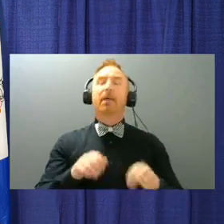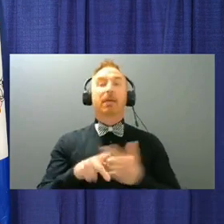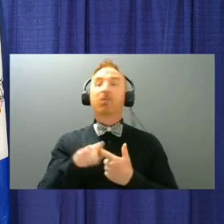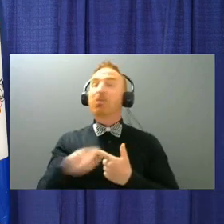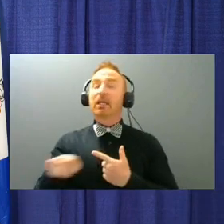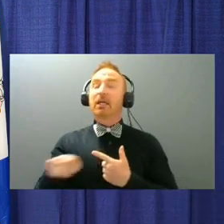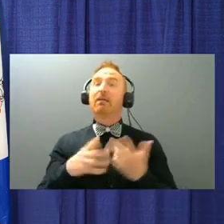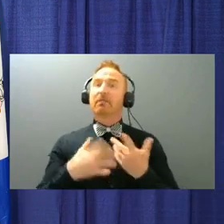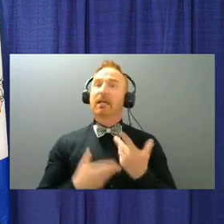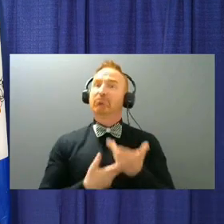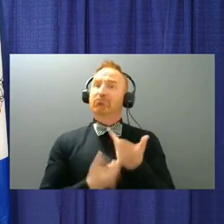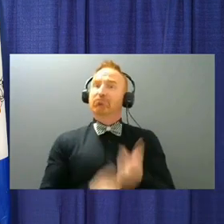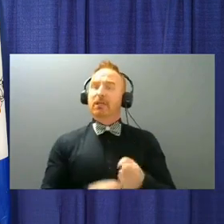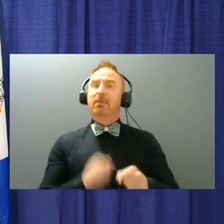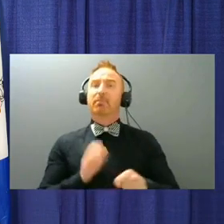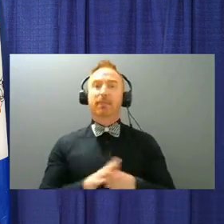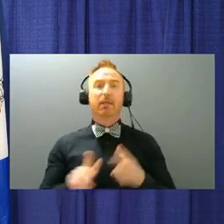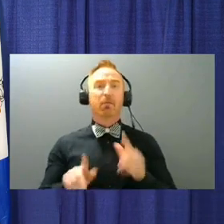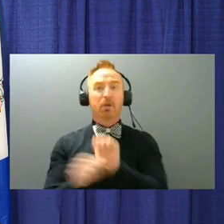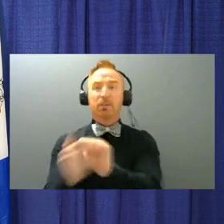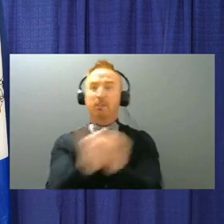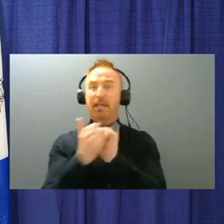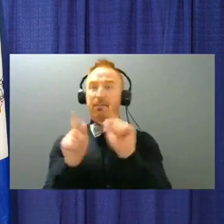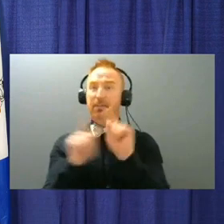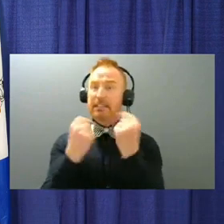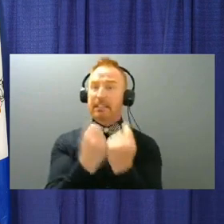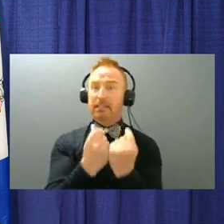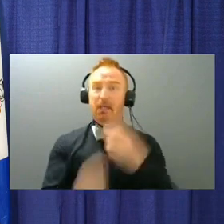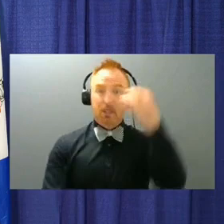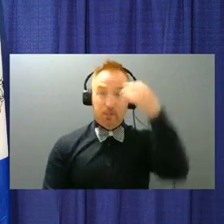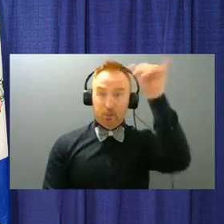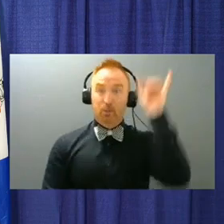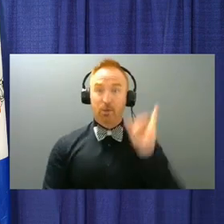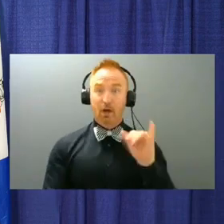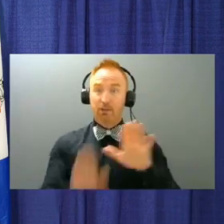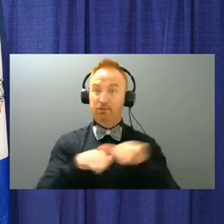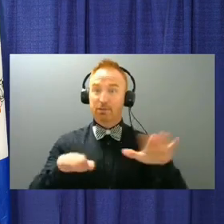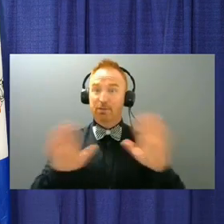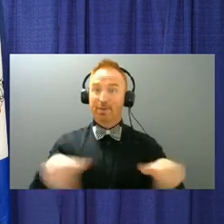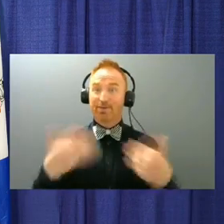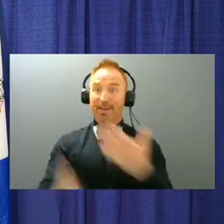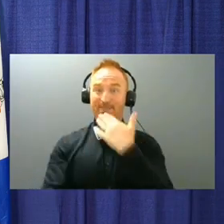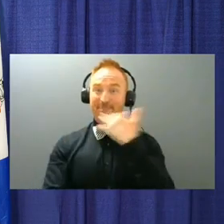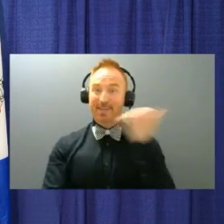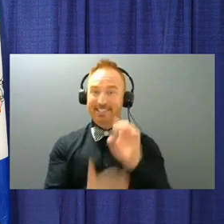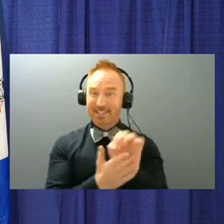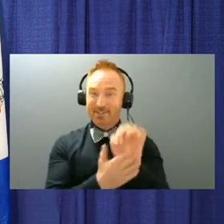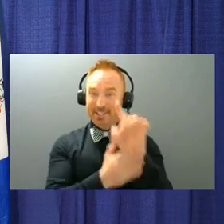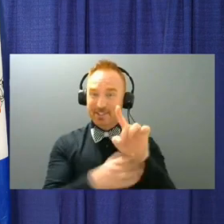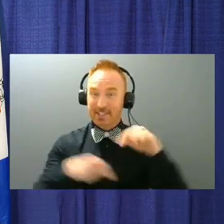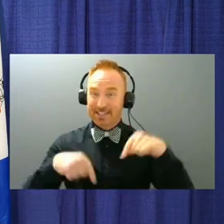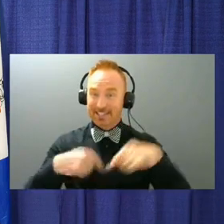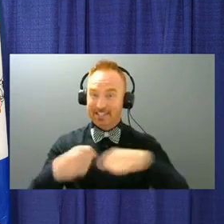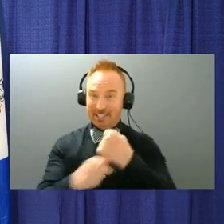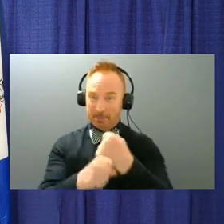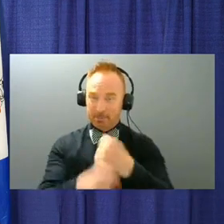can work together as a team to give Yukon children the best education possible this year.